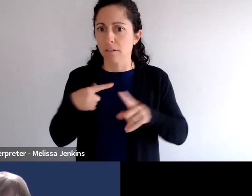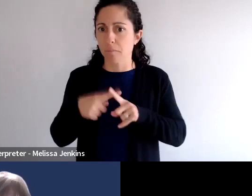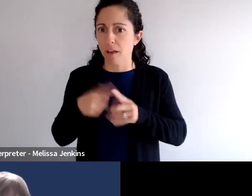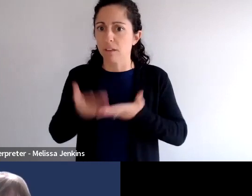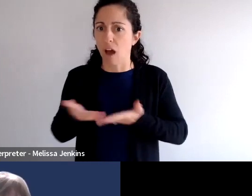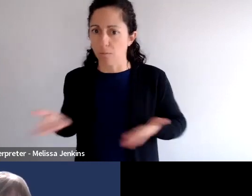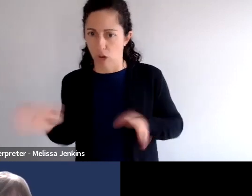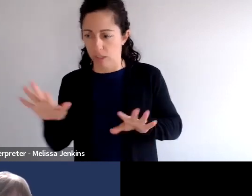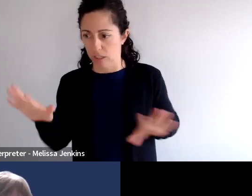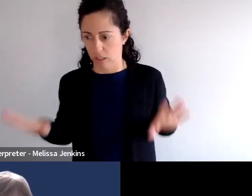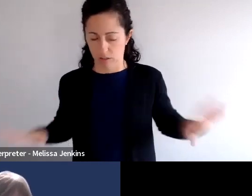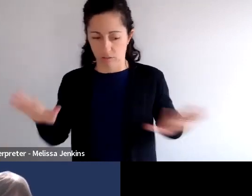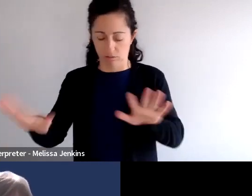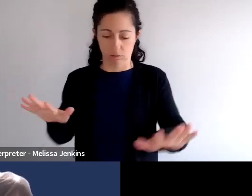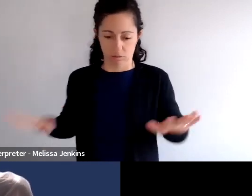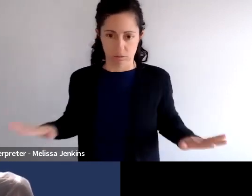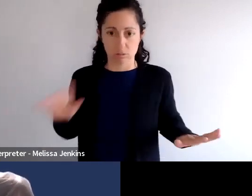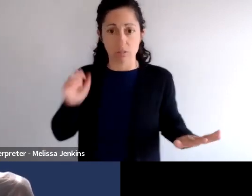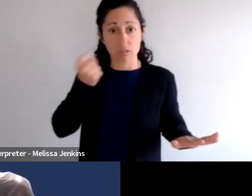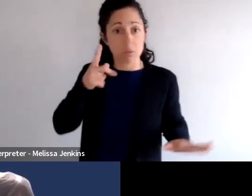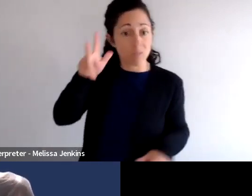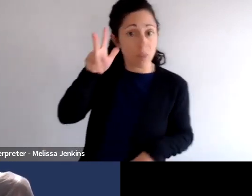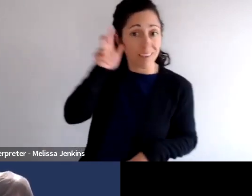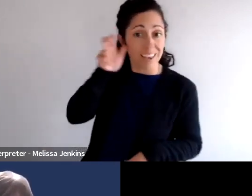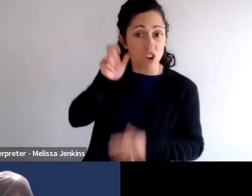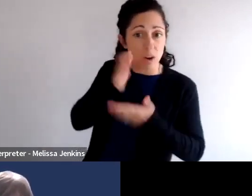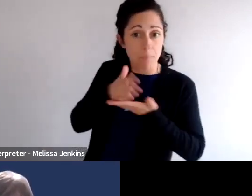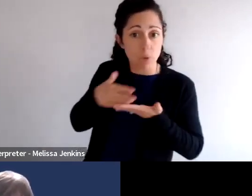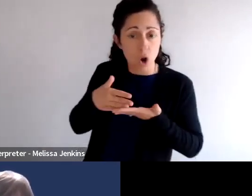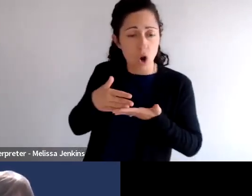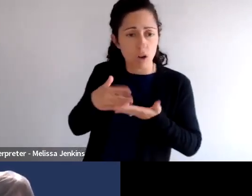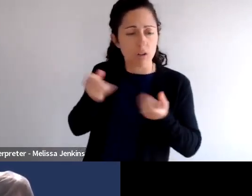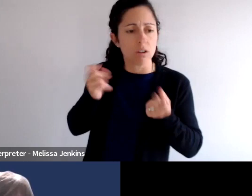but the interesting thing on the hearing component is that a lot of people focused on questions just